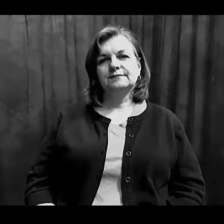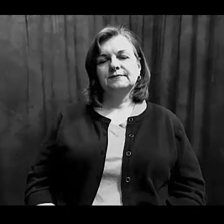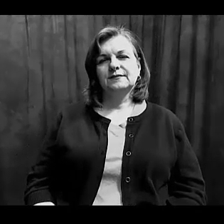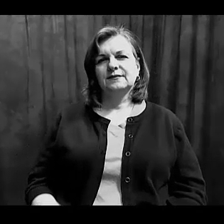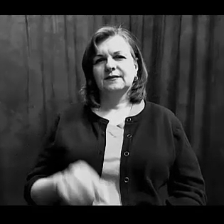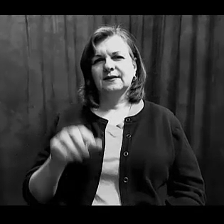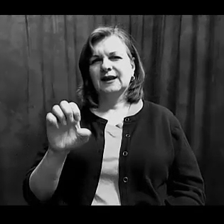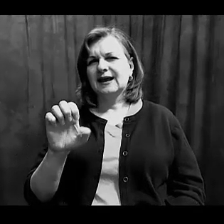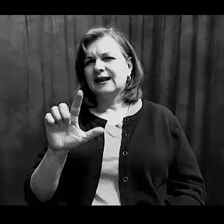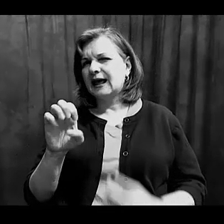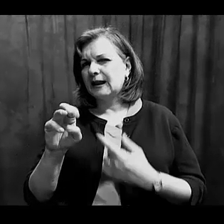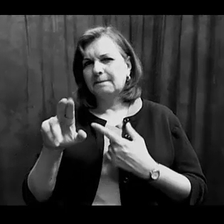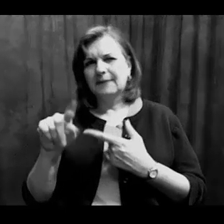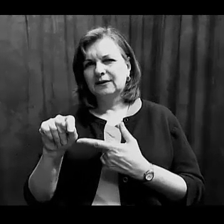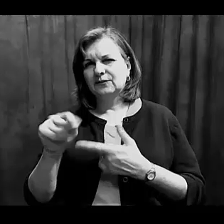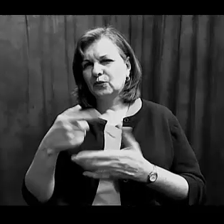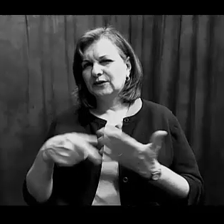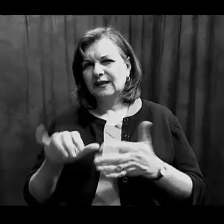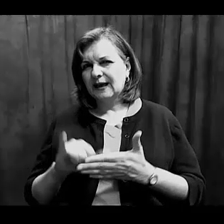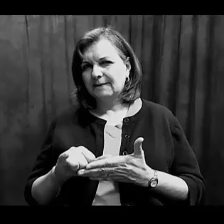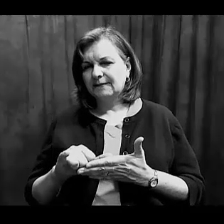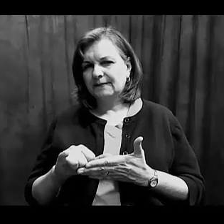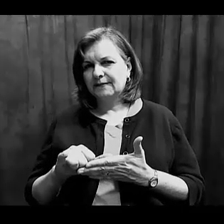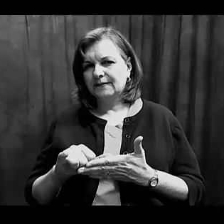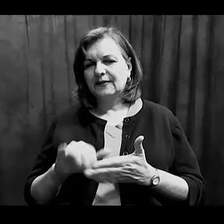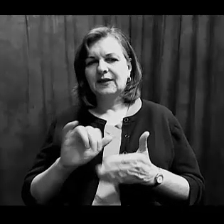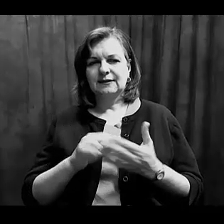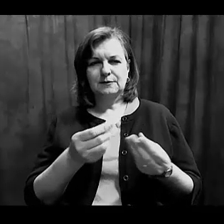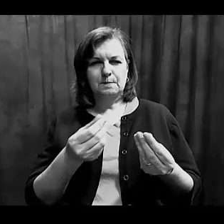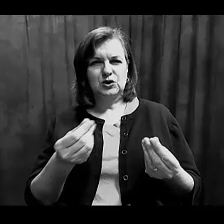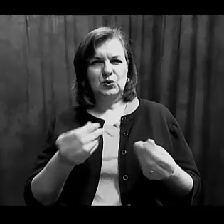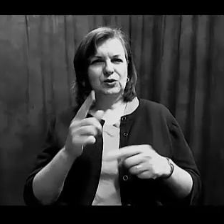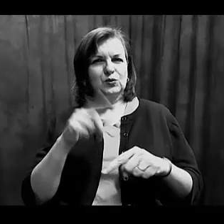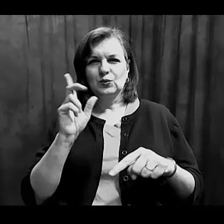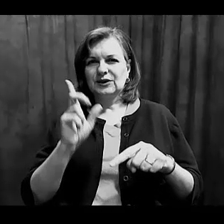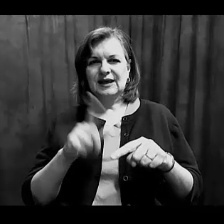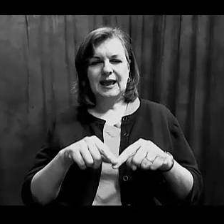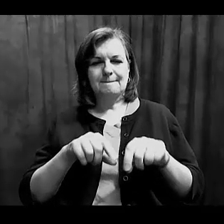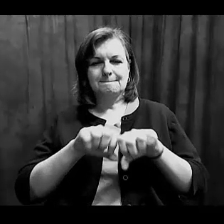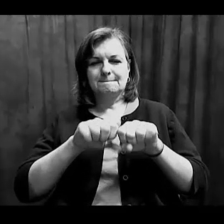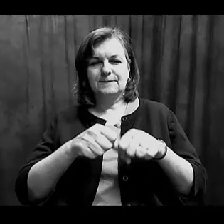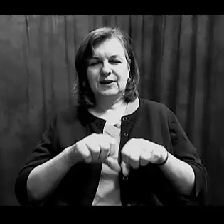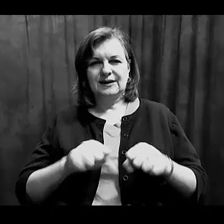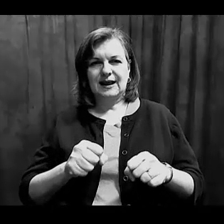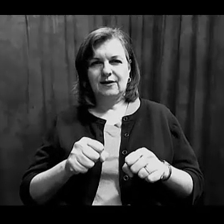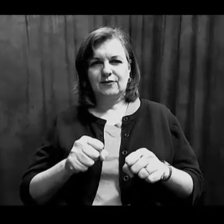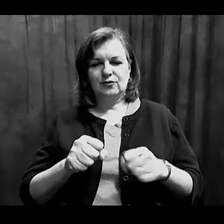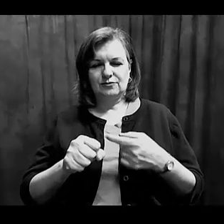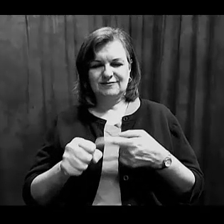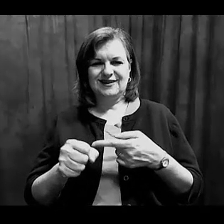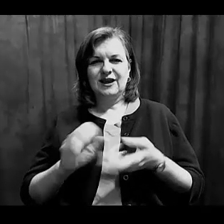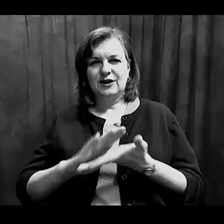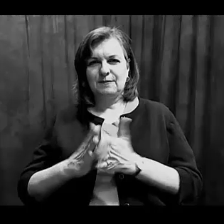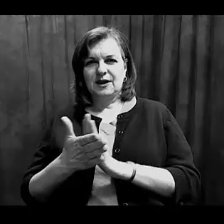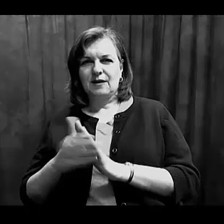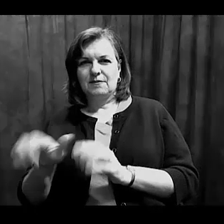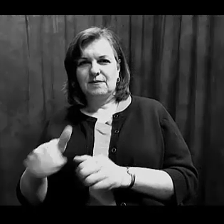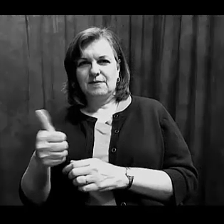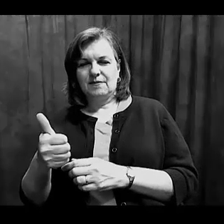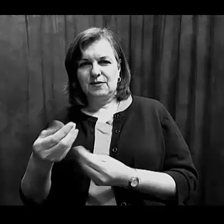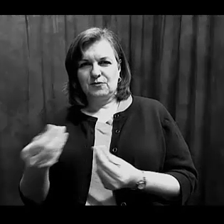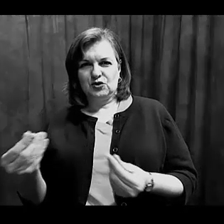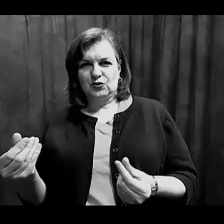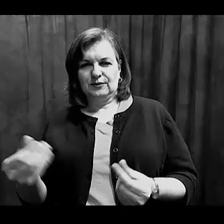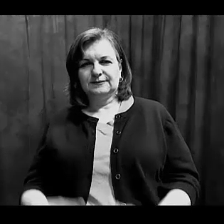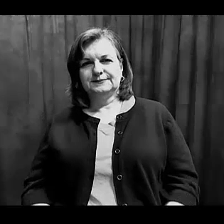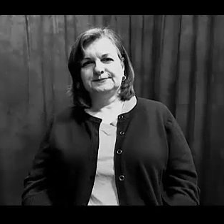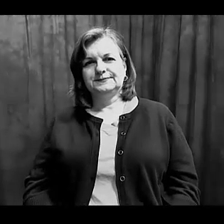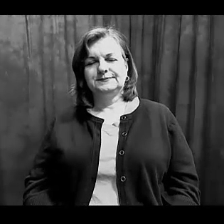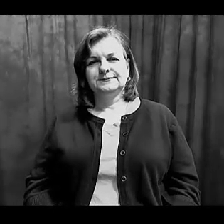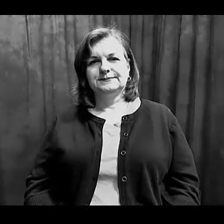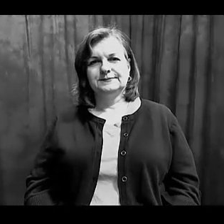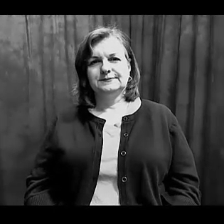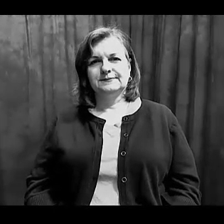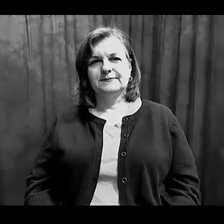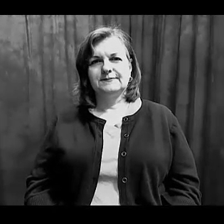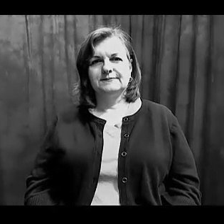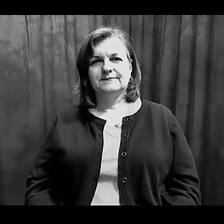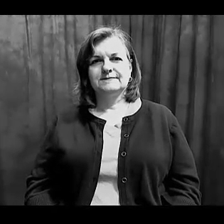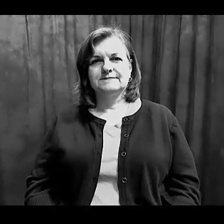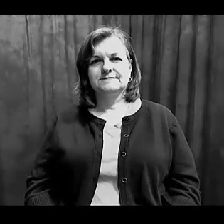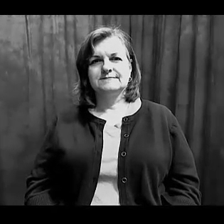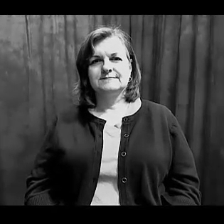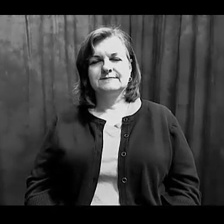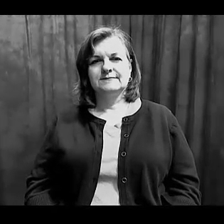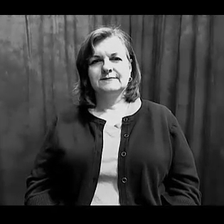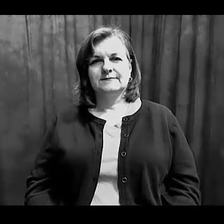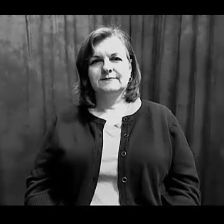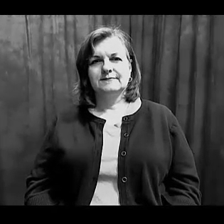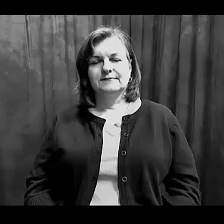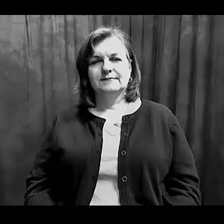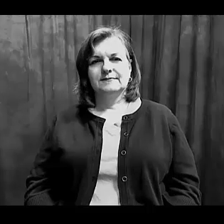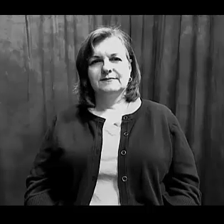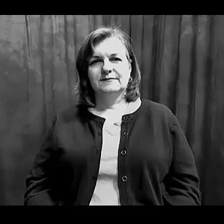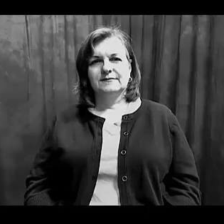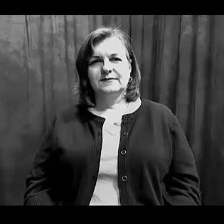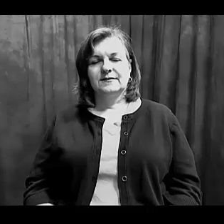what we are actually looking at is something that cannot be broken down